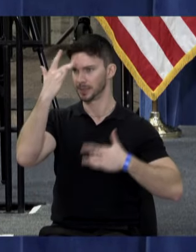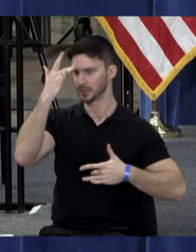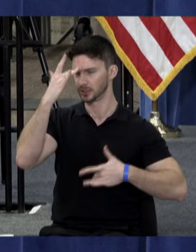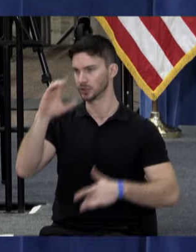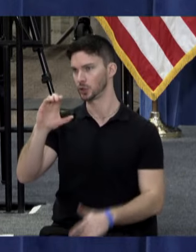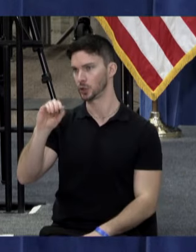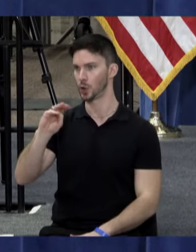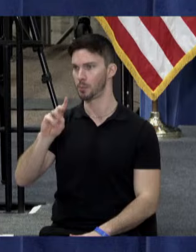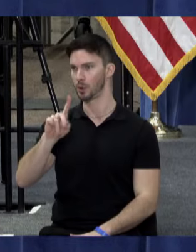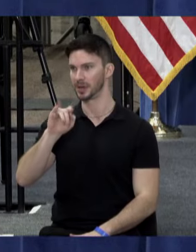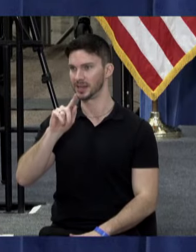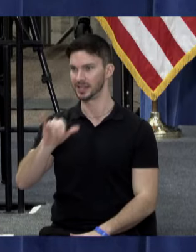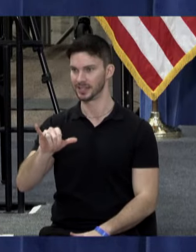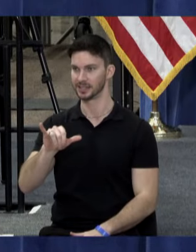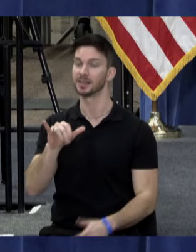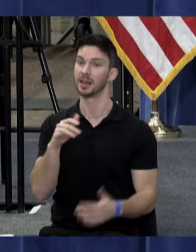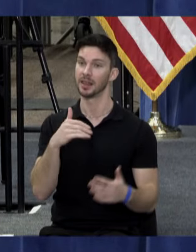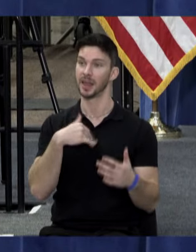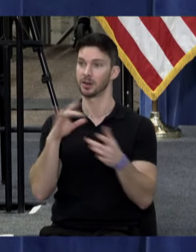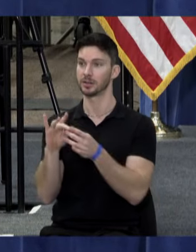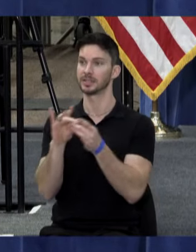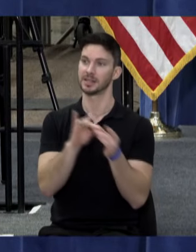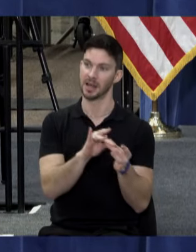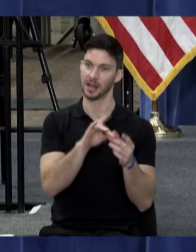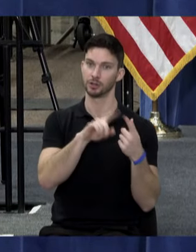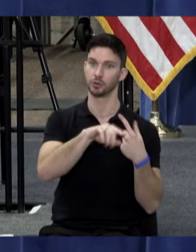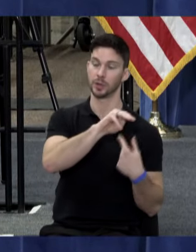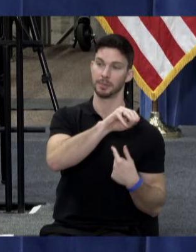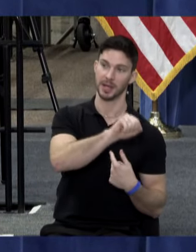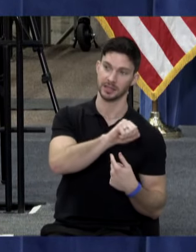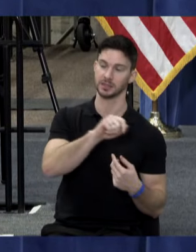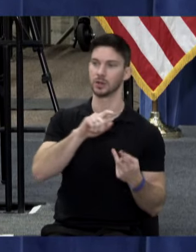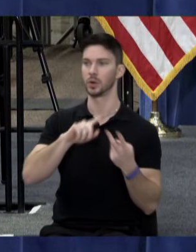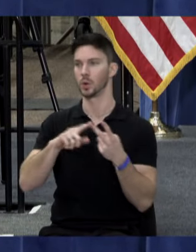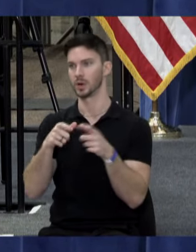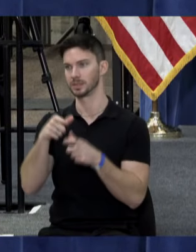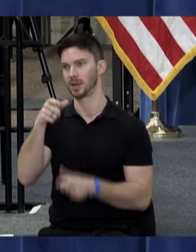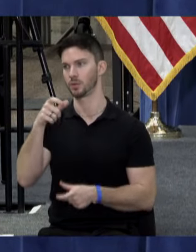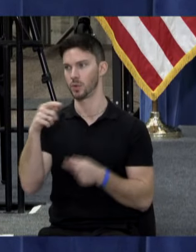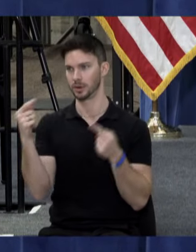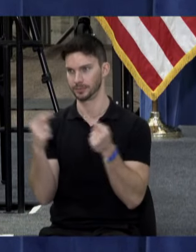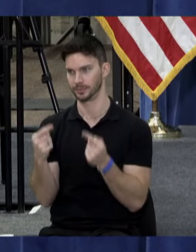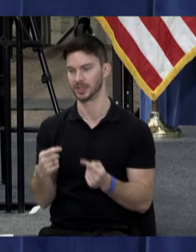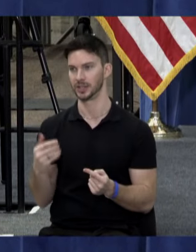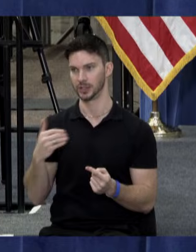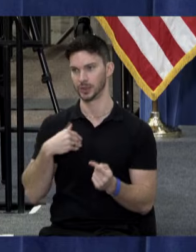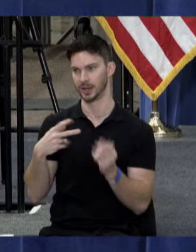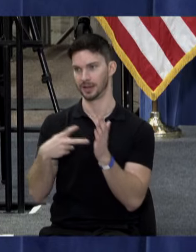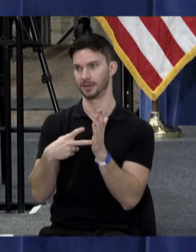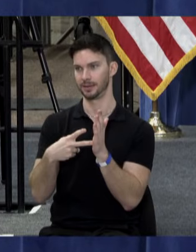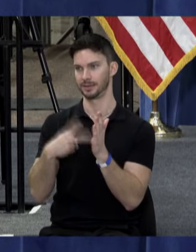to a spinal cord injury and/or MS. Got double wham from Uncle Sam, let's say.